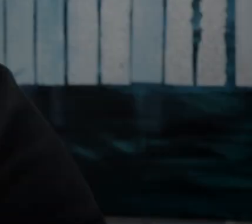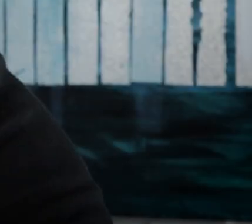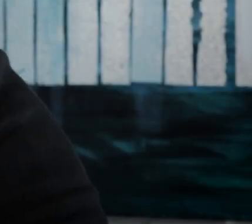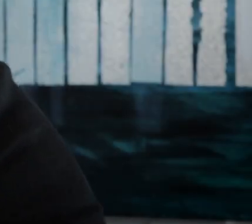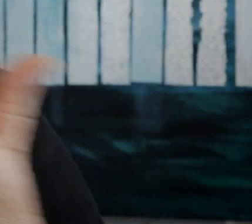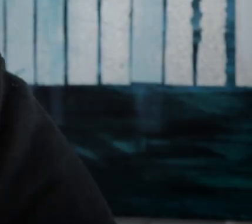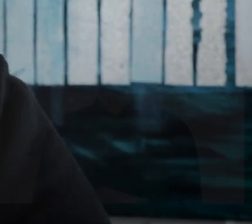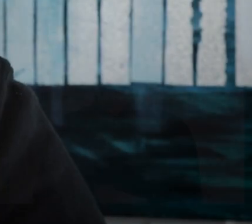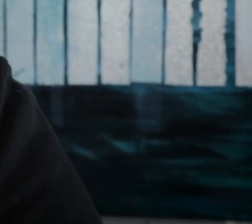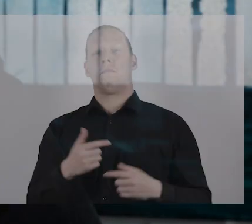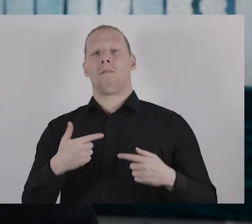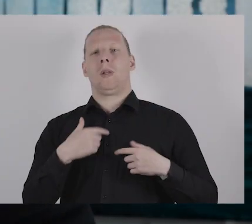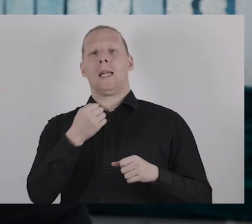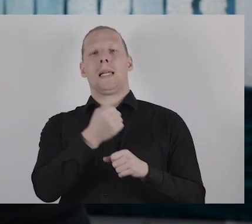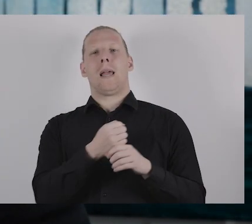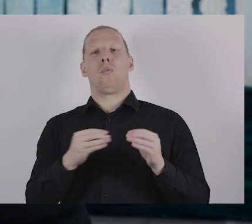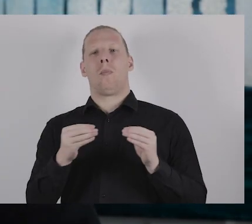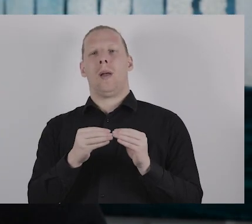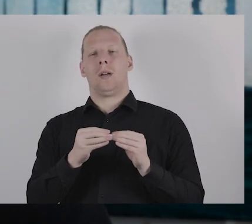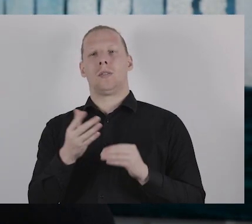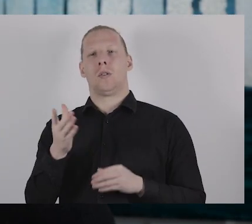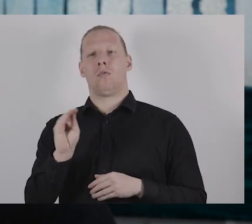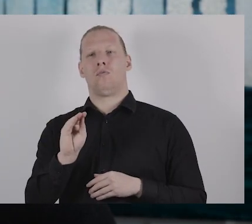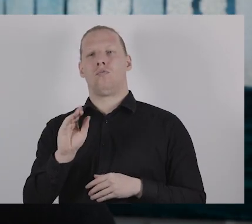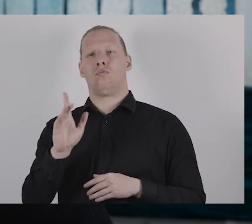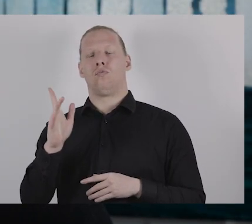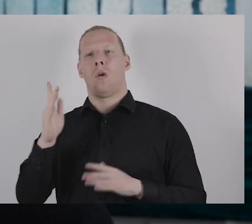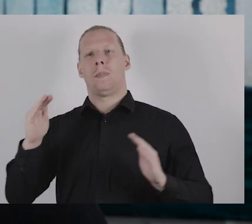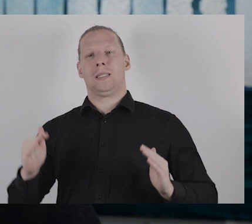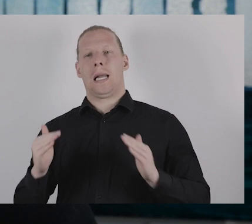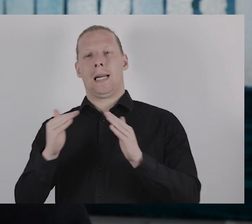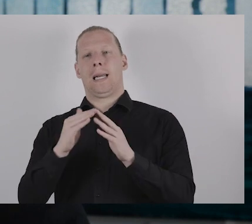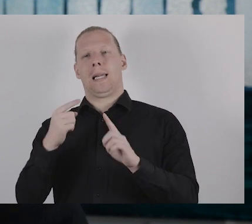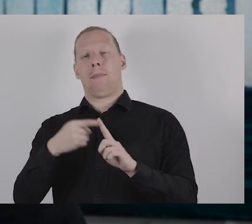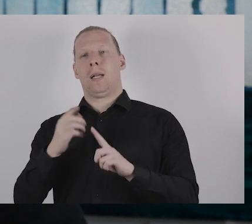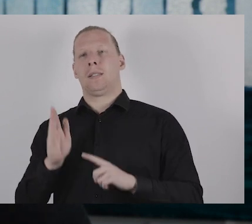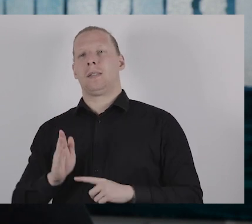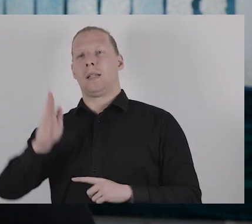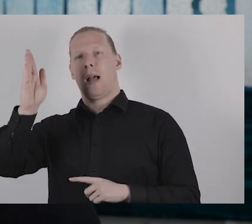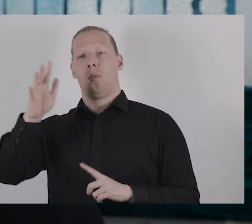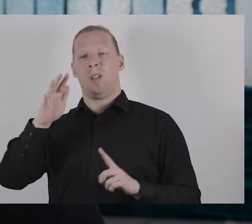Ko Gabrielle Belz ahau. Nō Te Āti Awa... me Ngāpuhi ngā iwi.